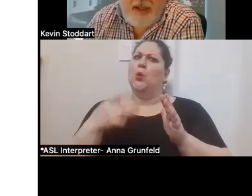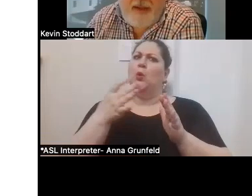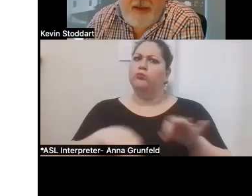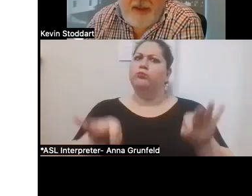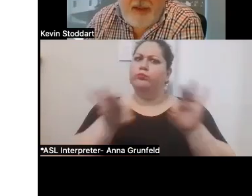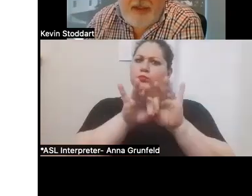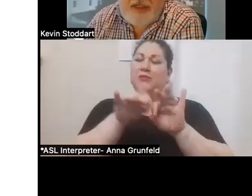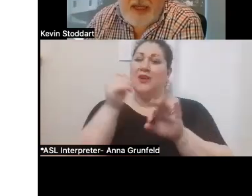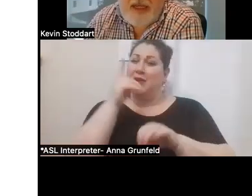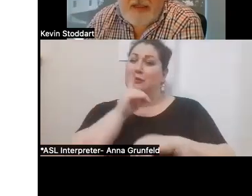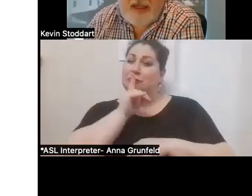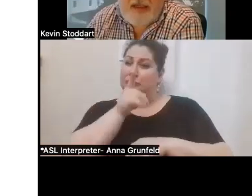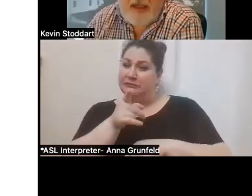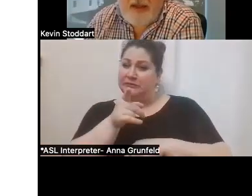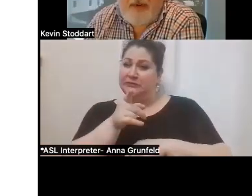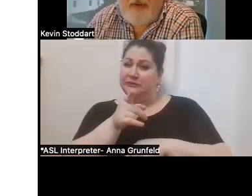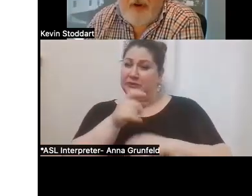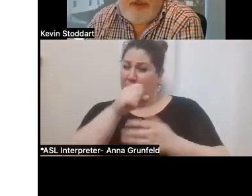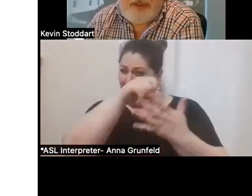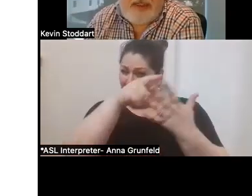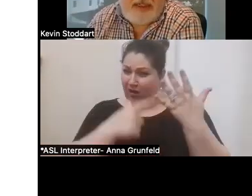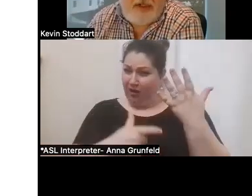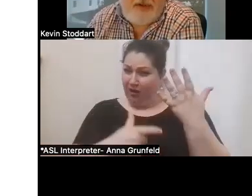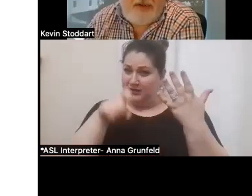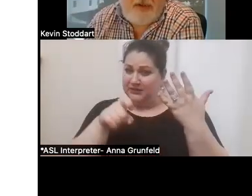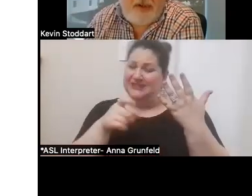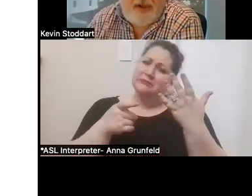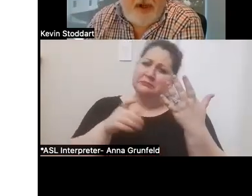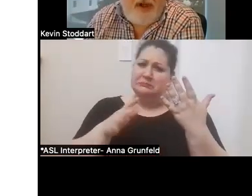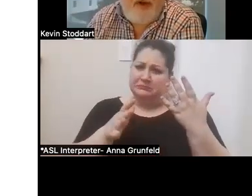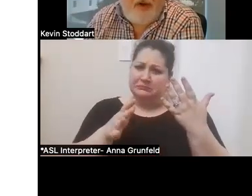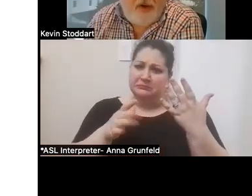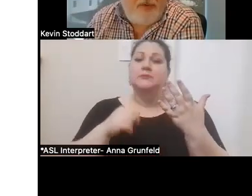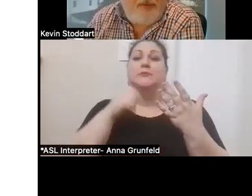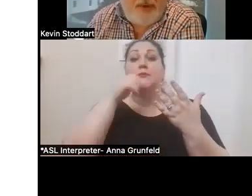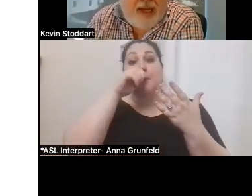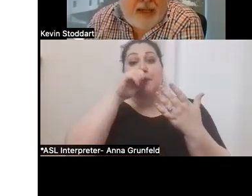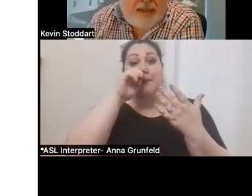In this case, I think of a pharmacy student who couldn't pass